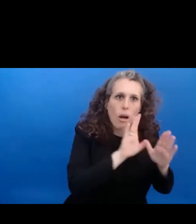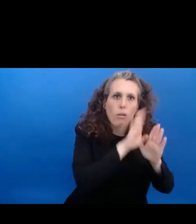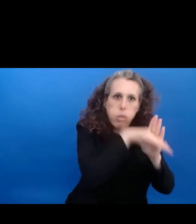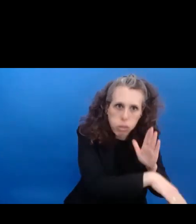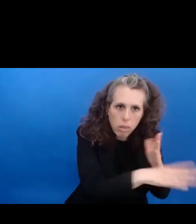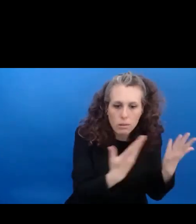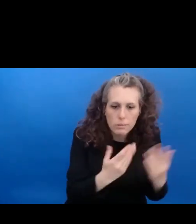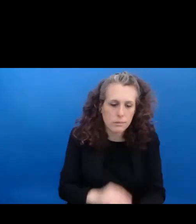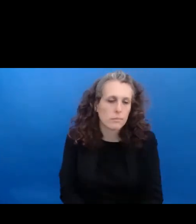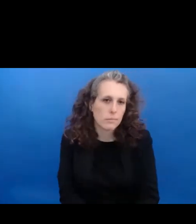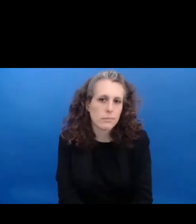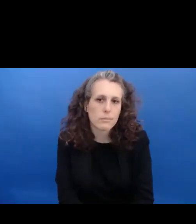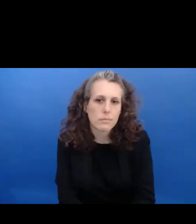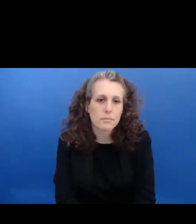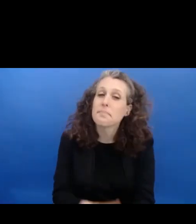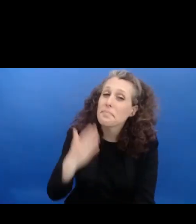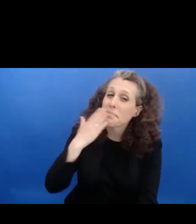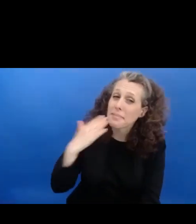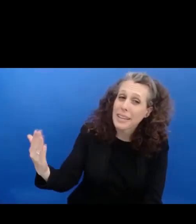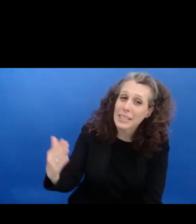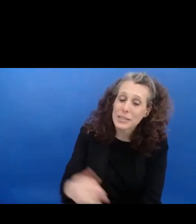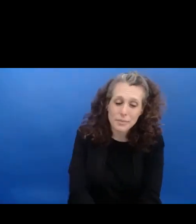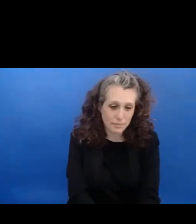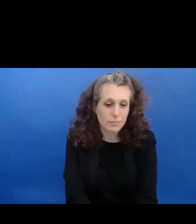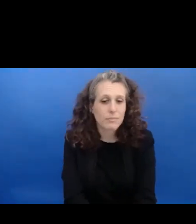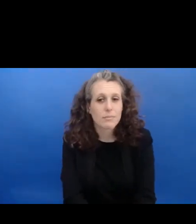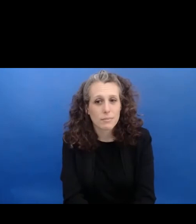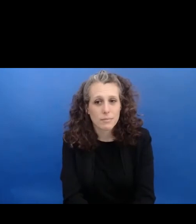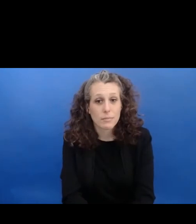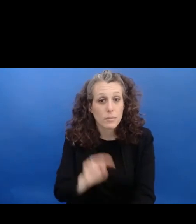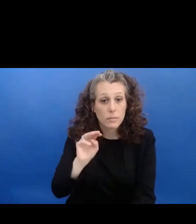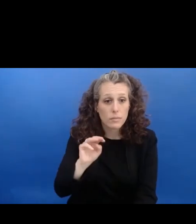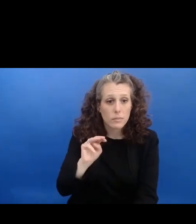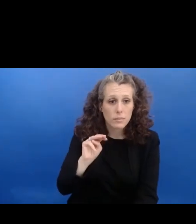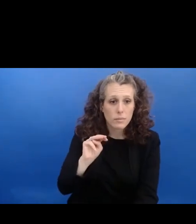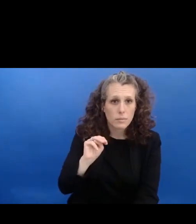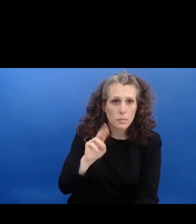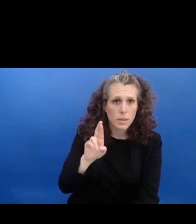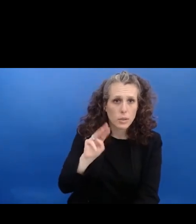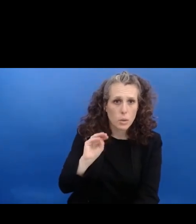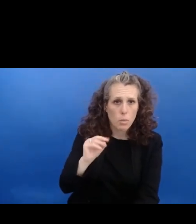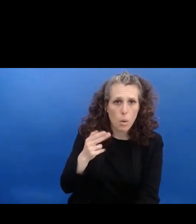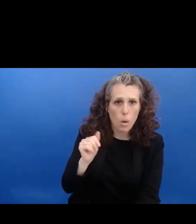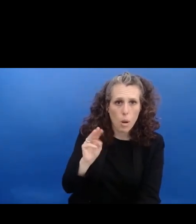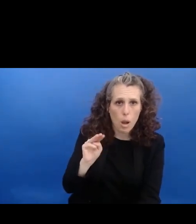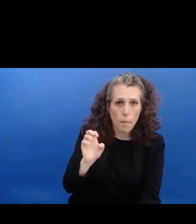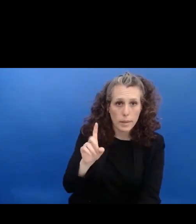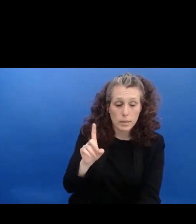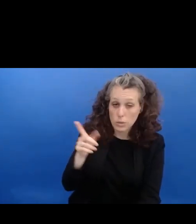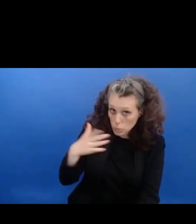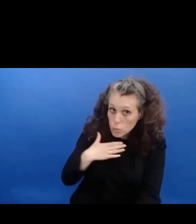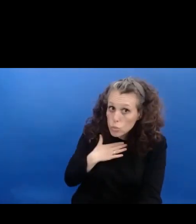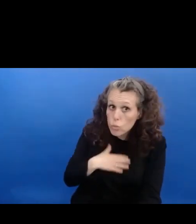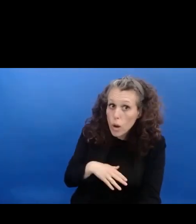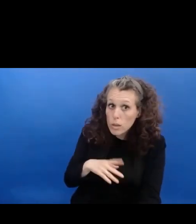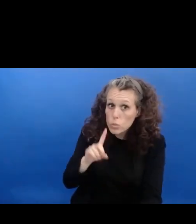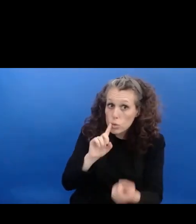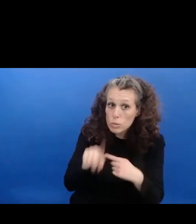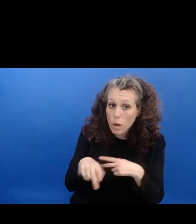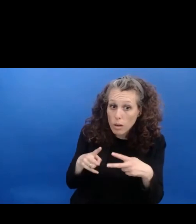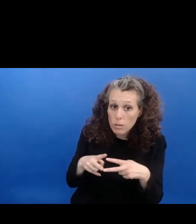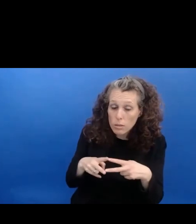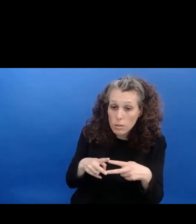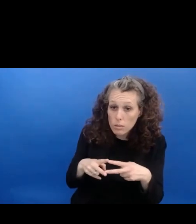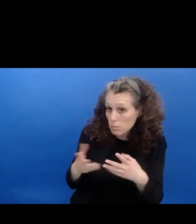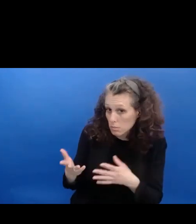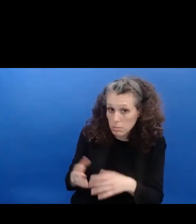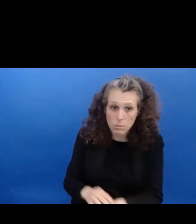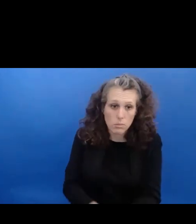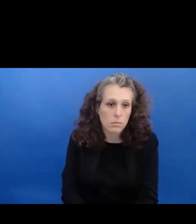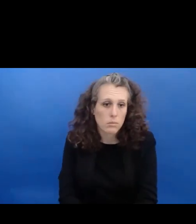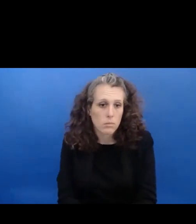on youtube thank you uh do we um mr muhammad would you like to respond losing kathy to everyone thank